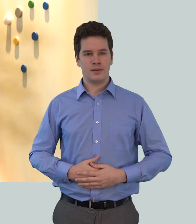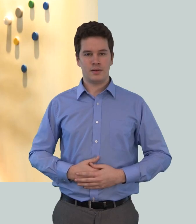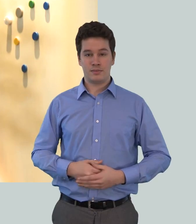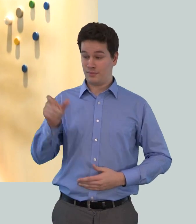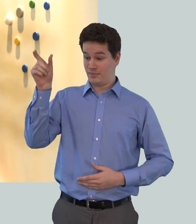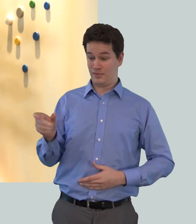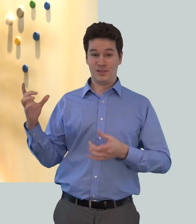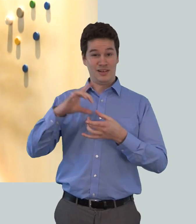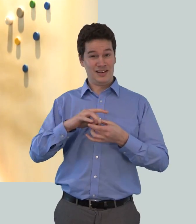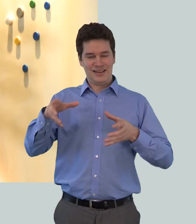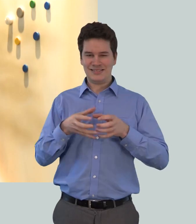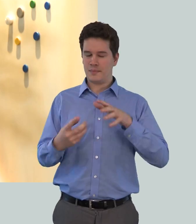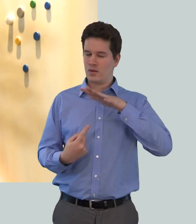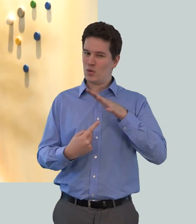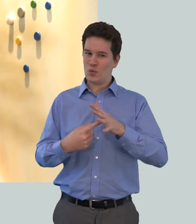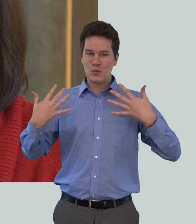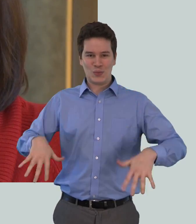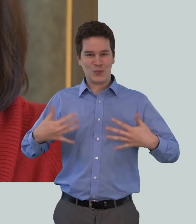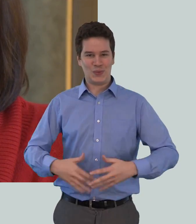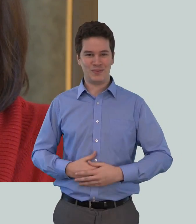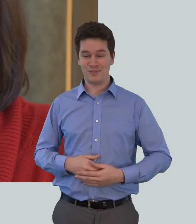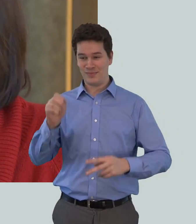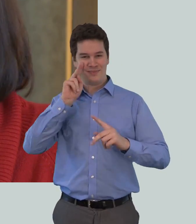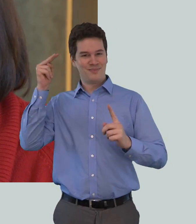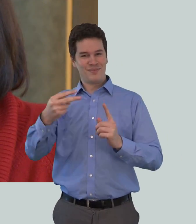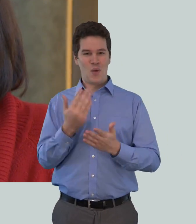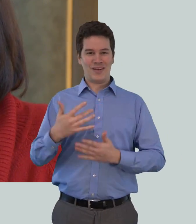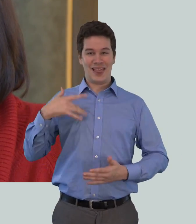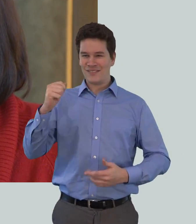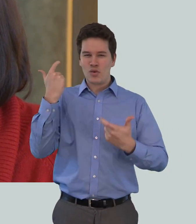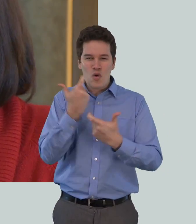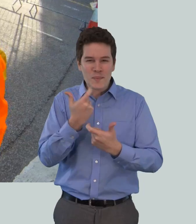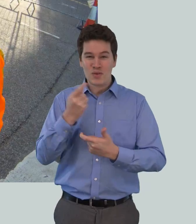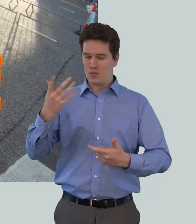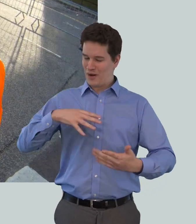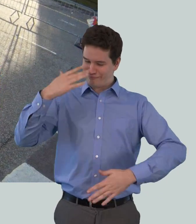He is an integral part of the team. His viewpoint in life and his sense of humour